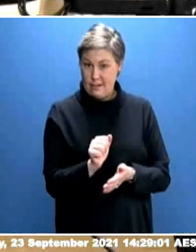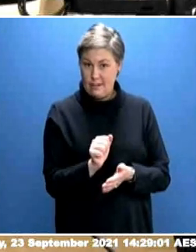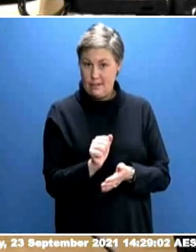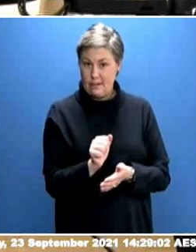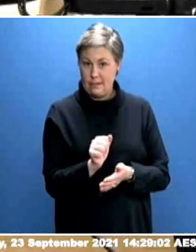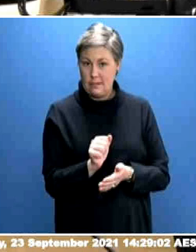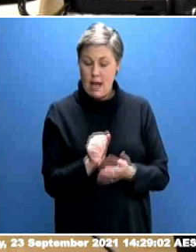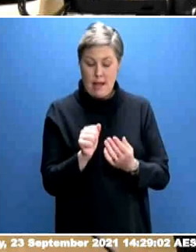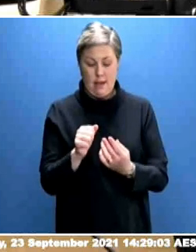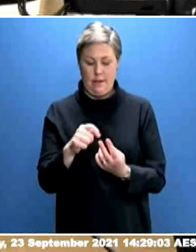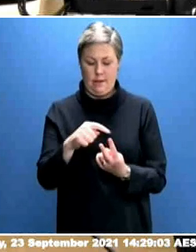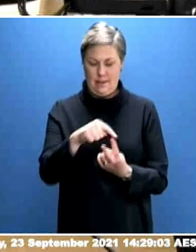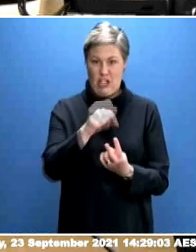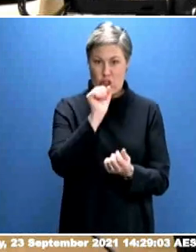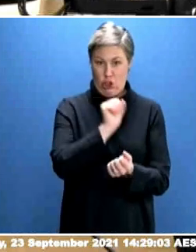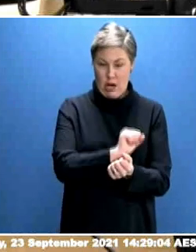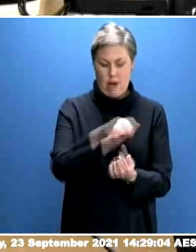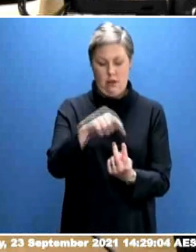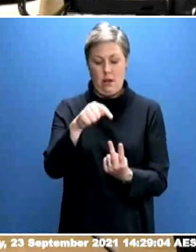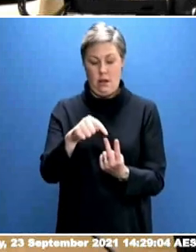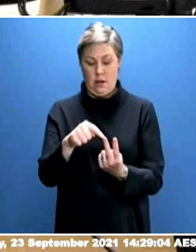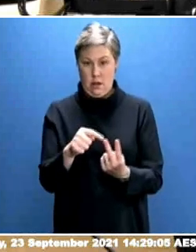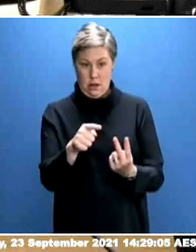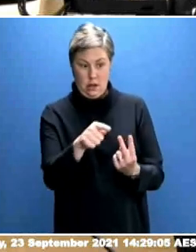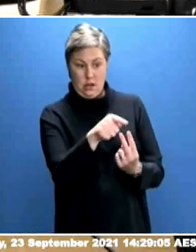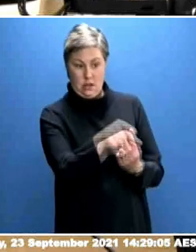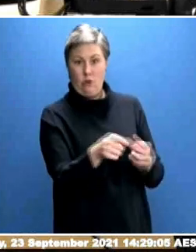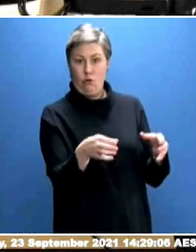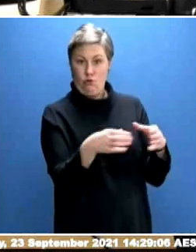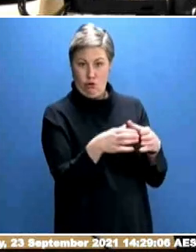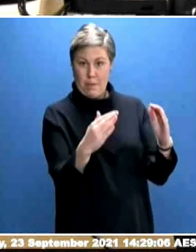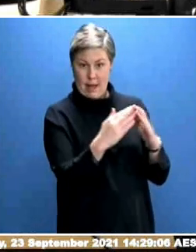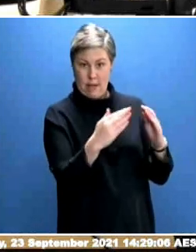So that young person was in the house, and we had a range of our